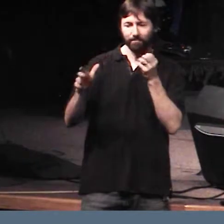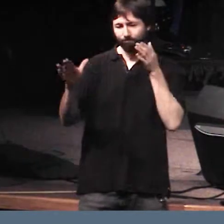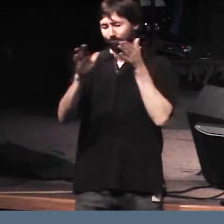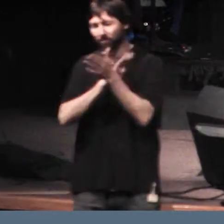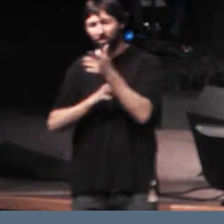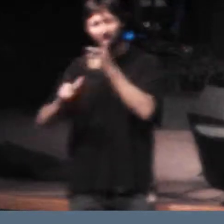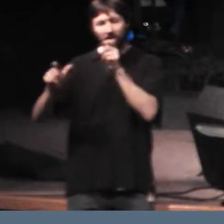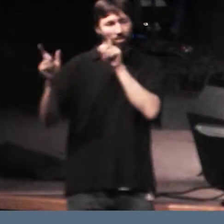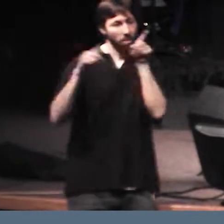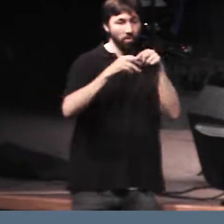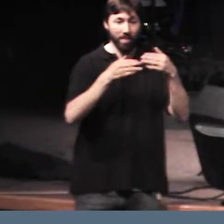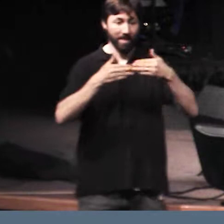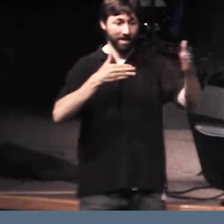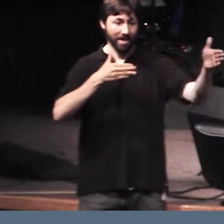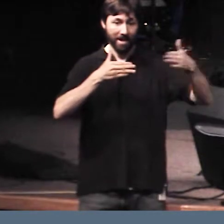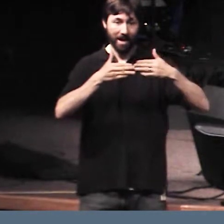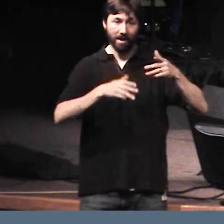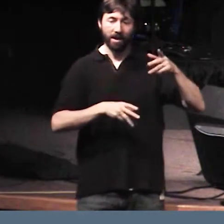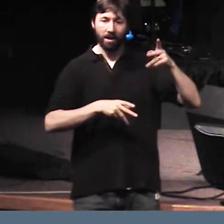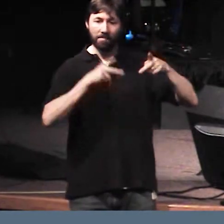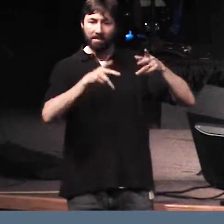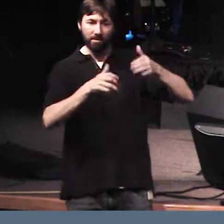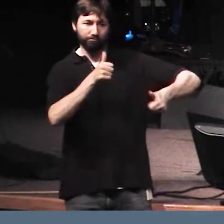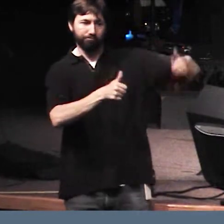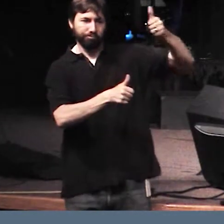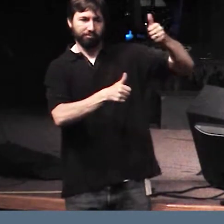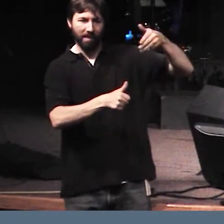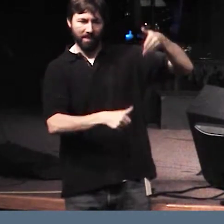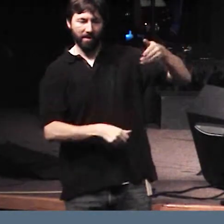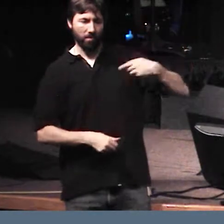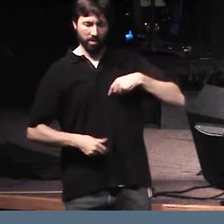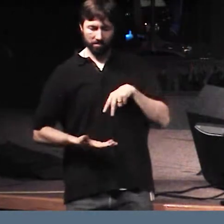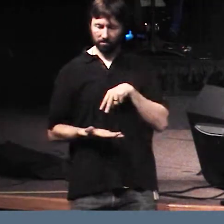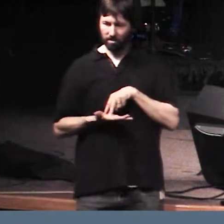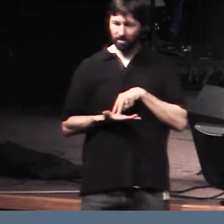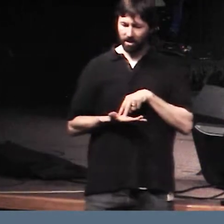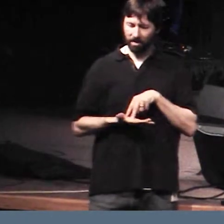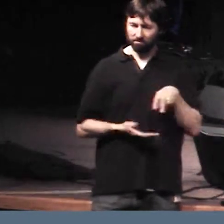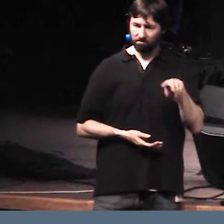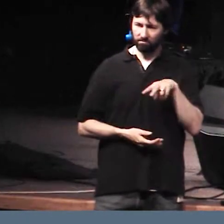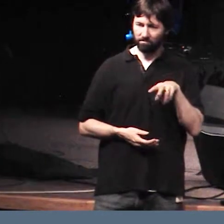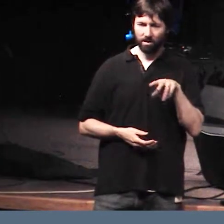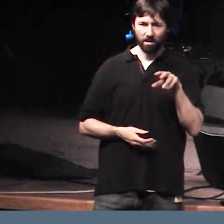the city gate - Why, because that's where the elders of the town are and we're there and he comes to find us and no one would have thought any